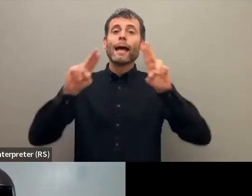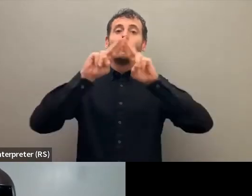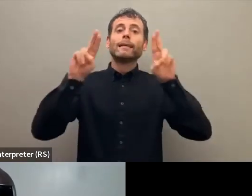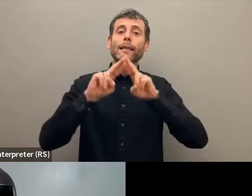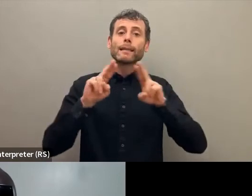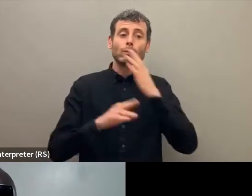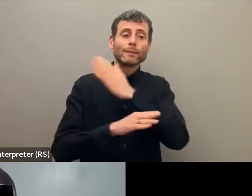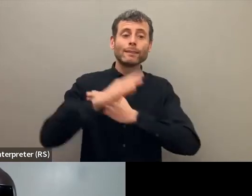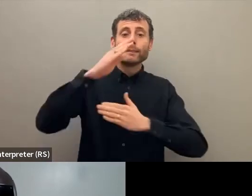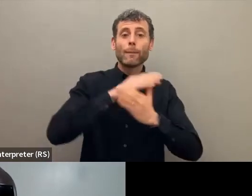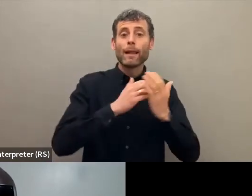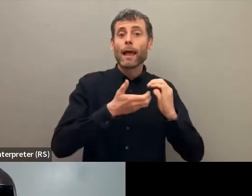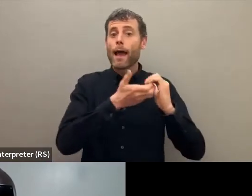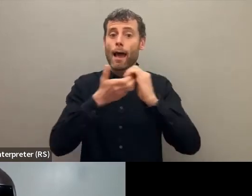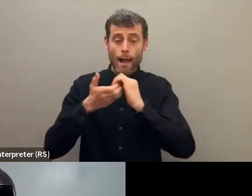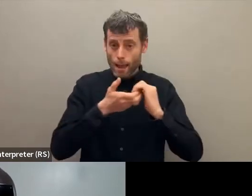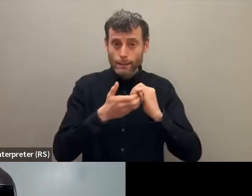Mohammed Ali Loutfy: Dr lockwood before is yours 10 minutes.